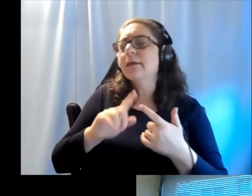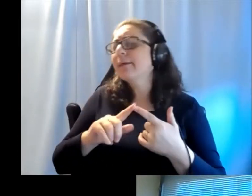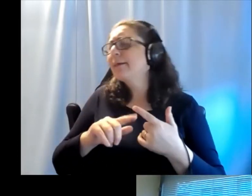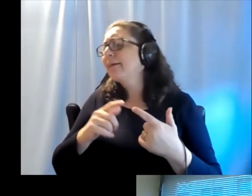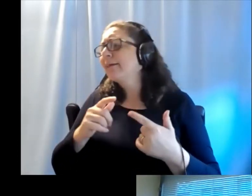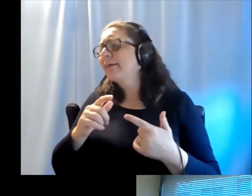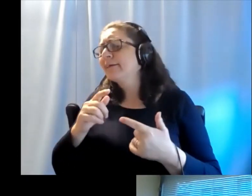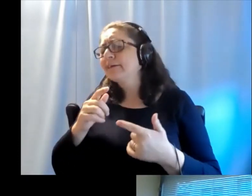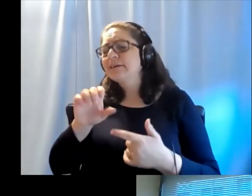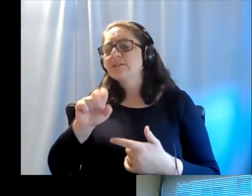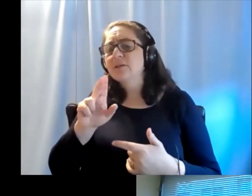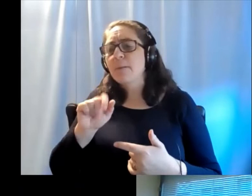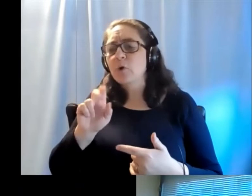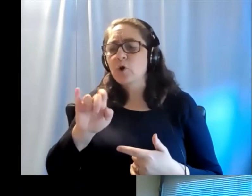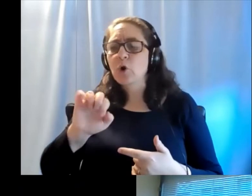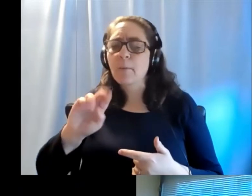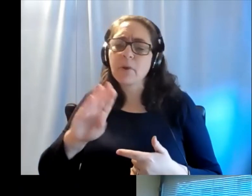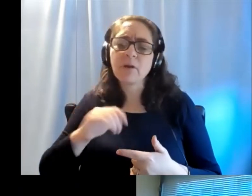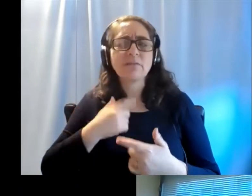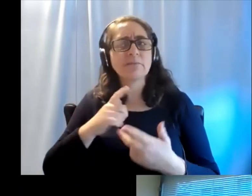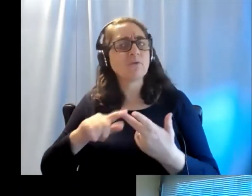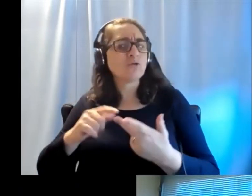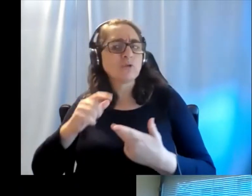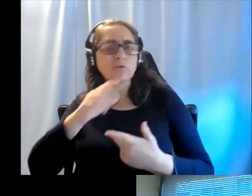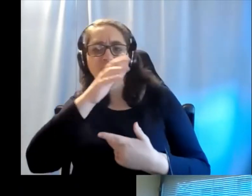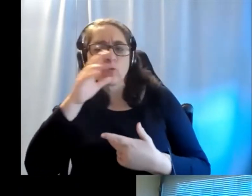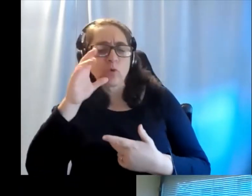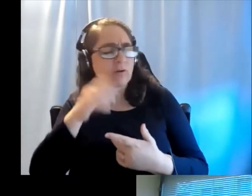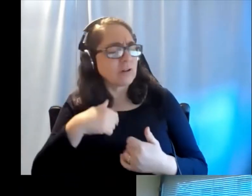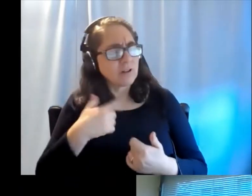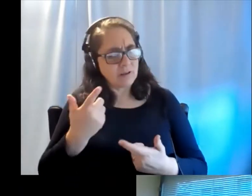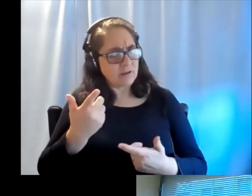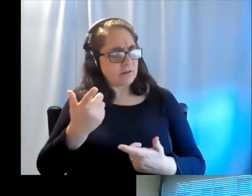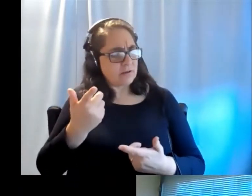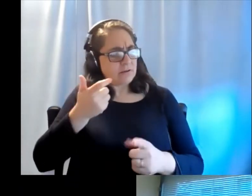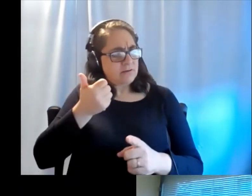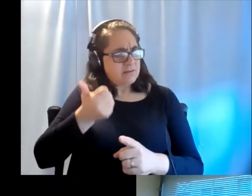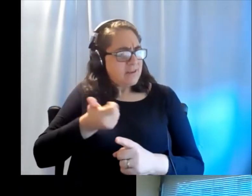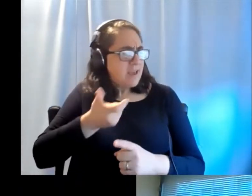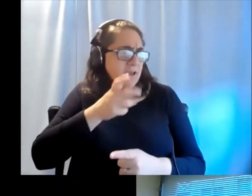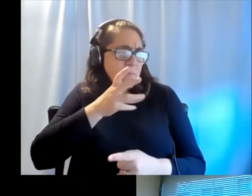is there anything you, as a parent, can do to help with noise abatement?